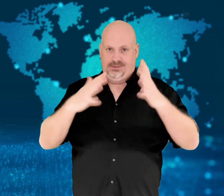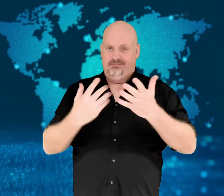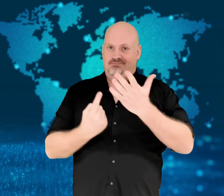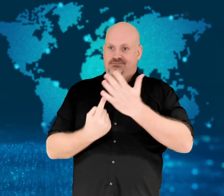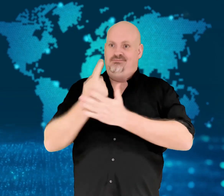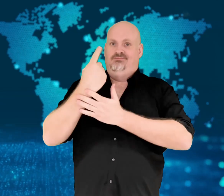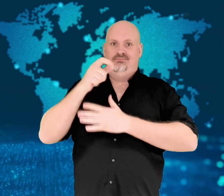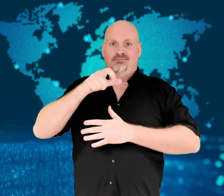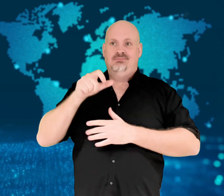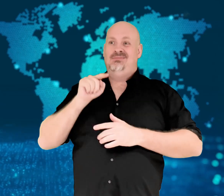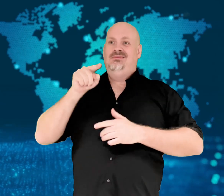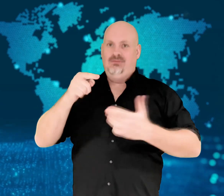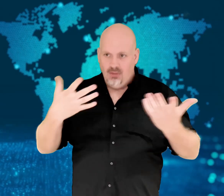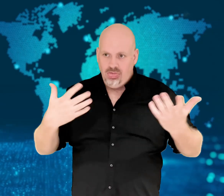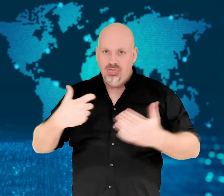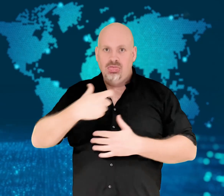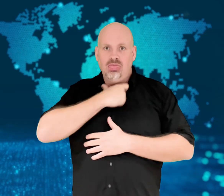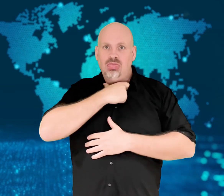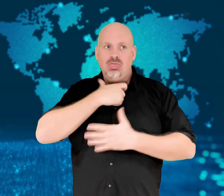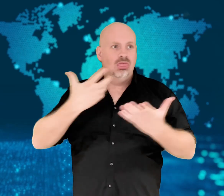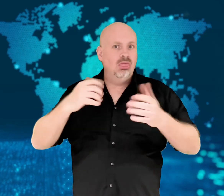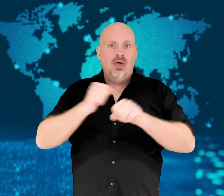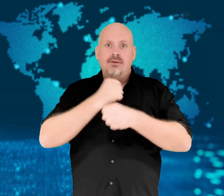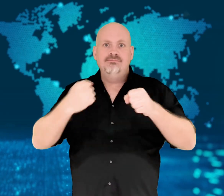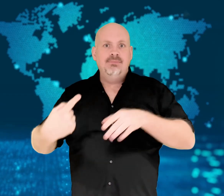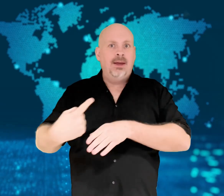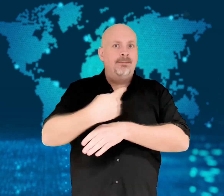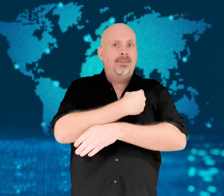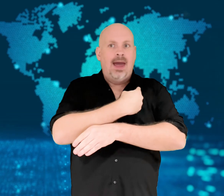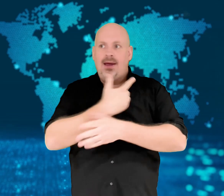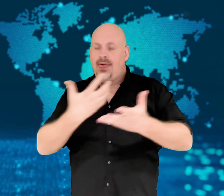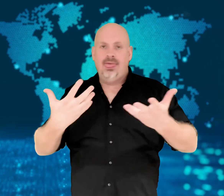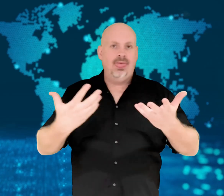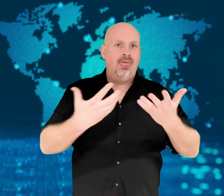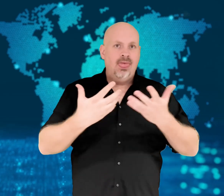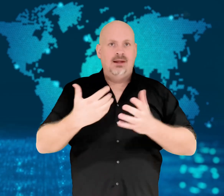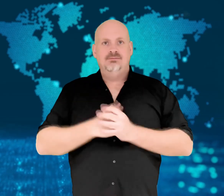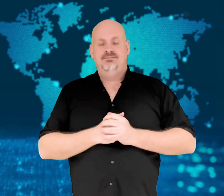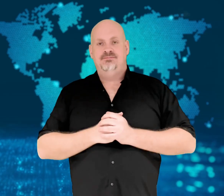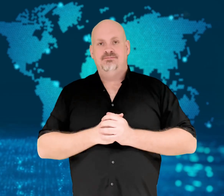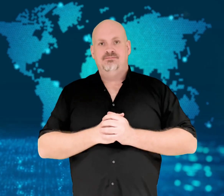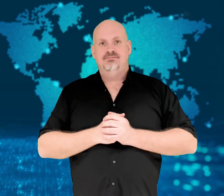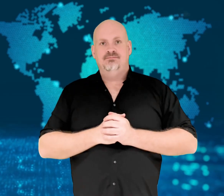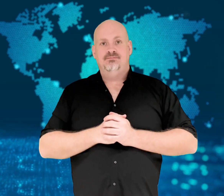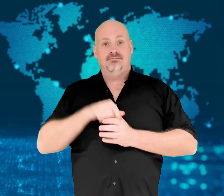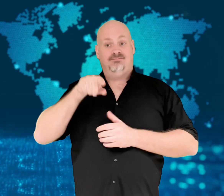The closure took place after at least 46 Peruvians got killed